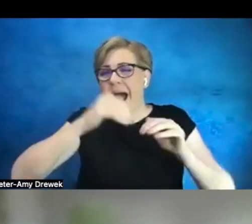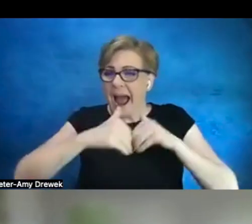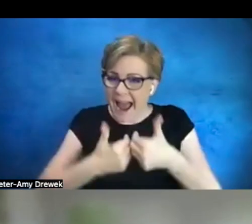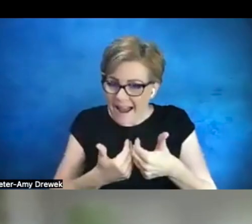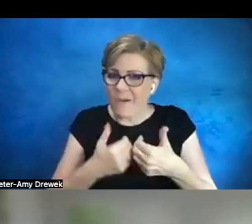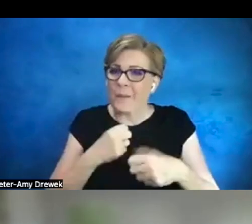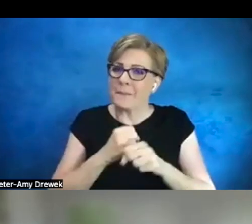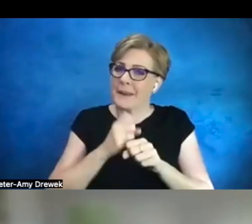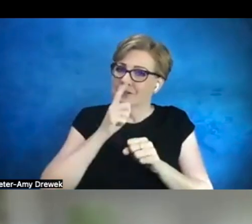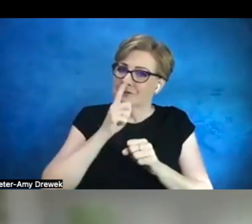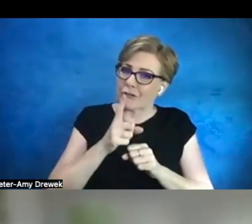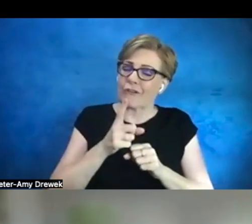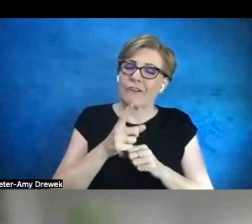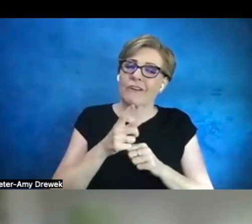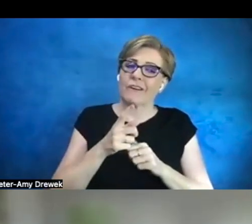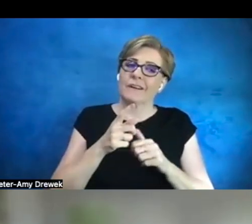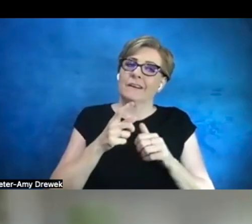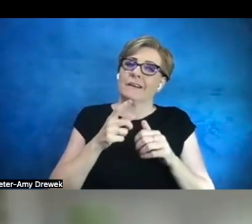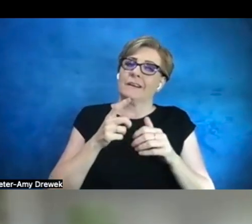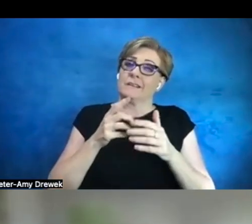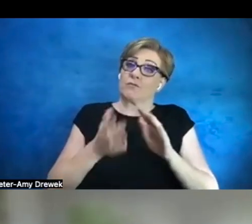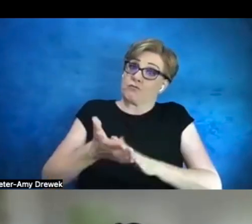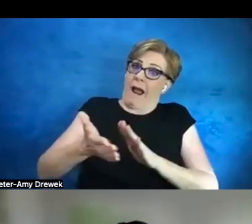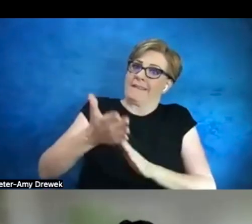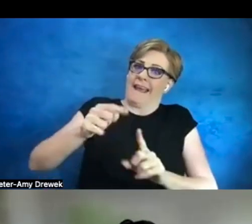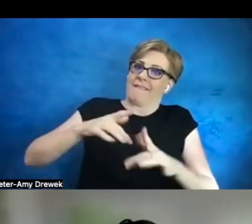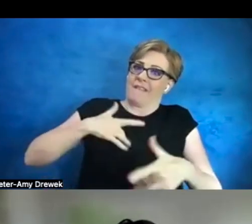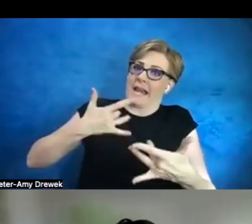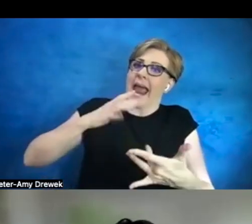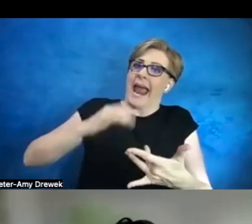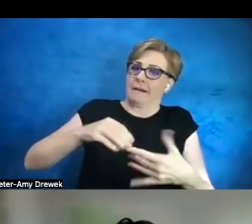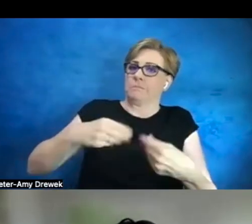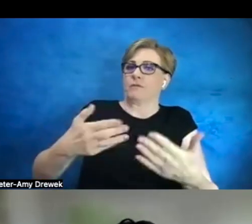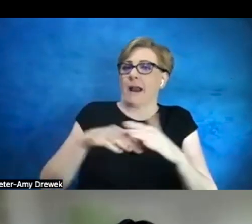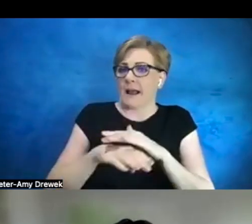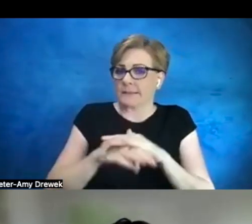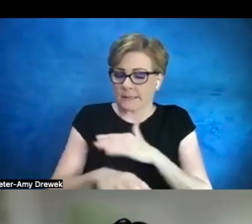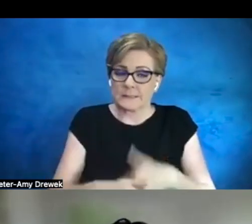what best practices are to run an event. But I think it's always important to really